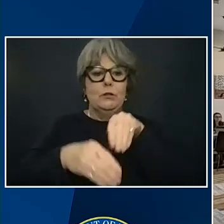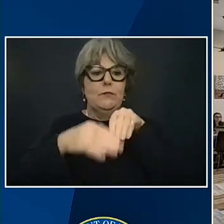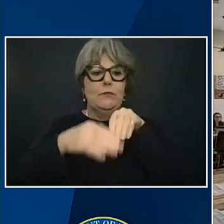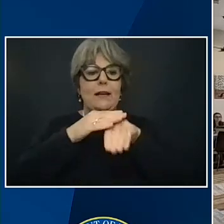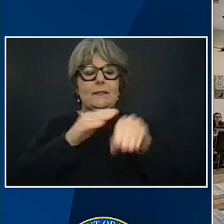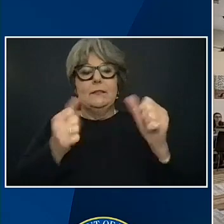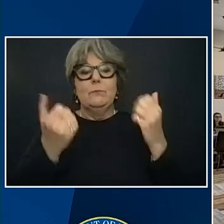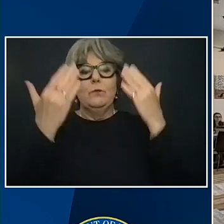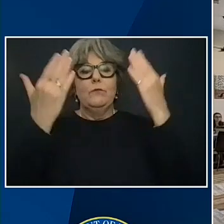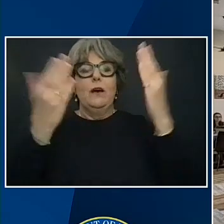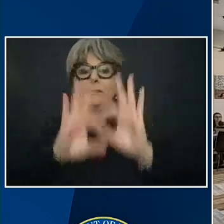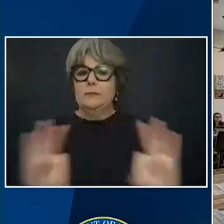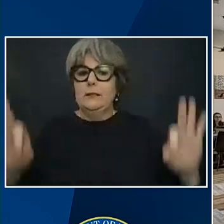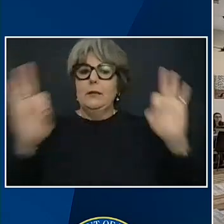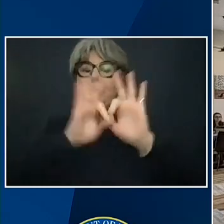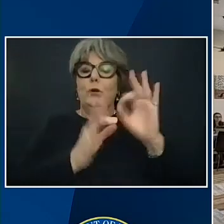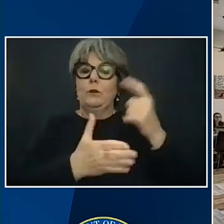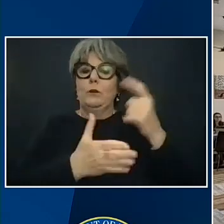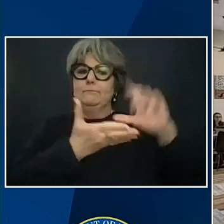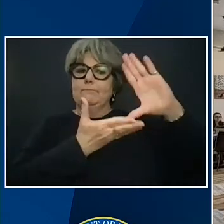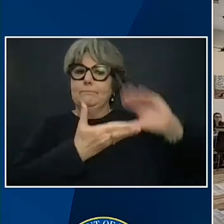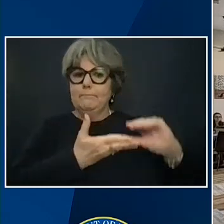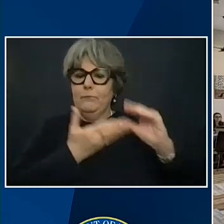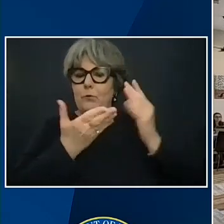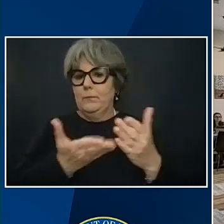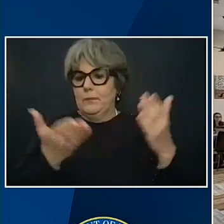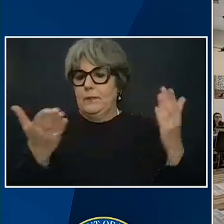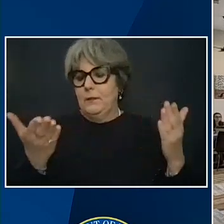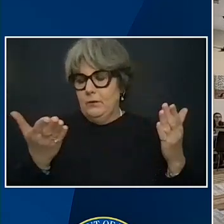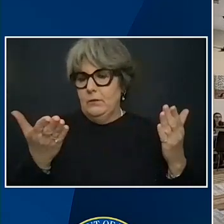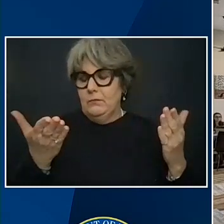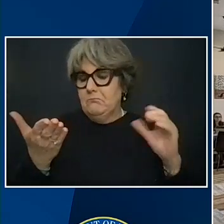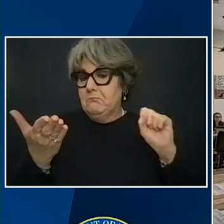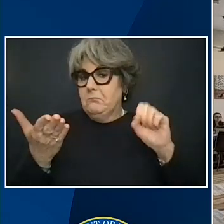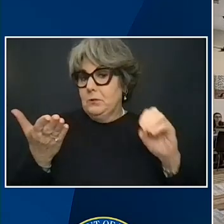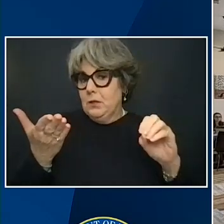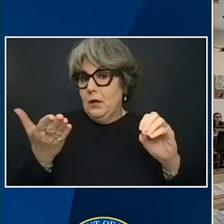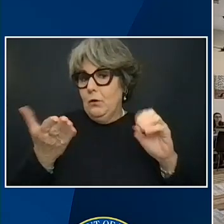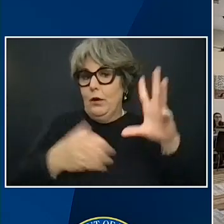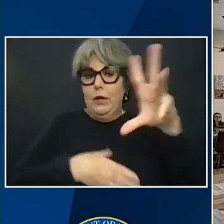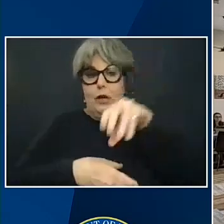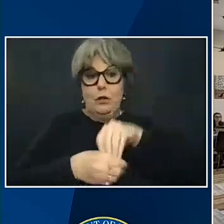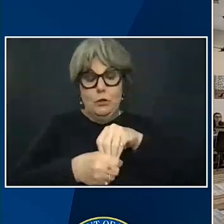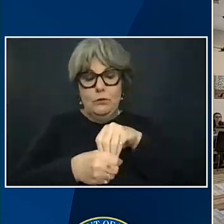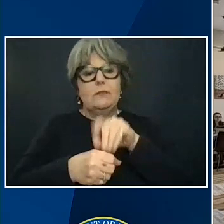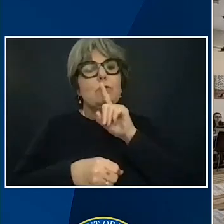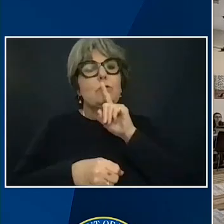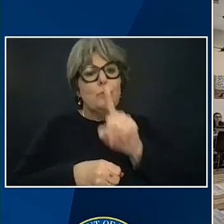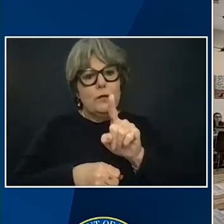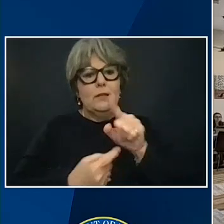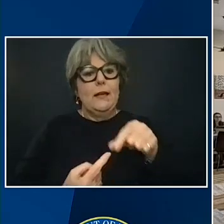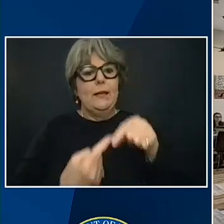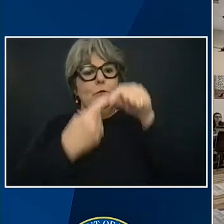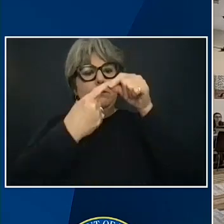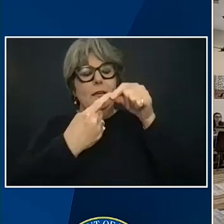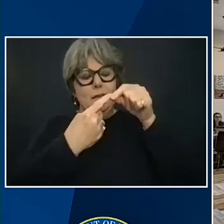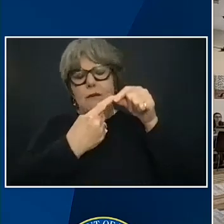a significant discount for these materials, so inclusive access is indeed a very unique apple that cannot be compared